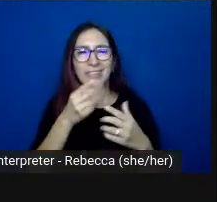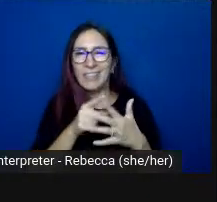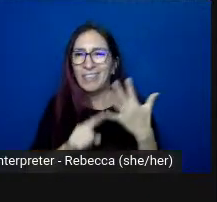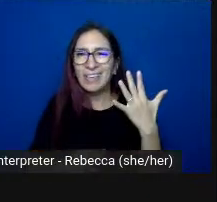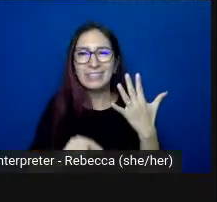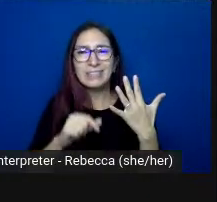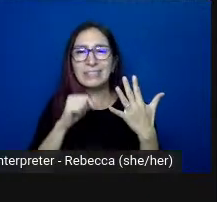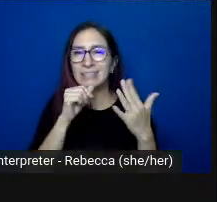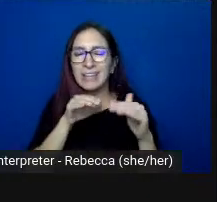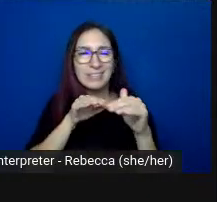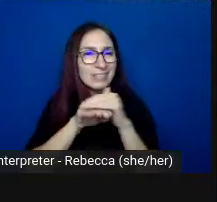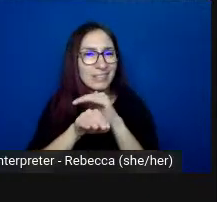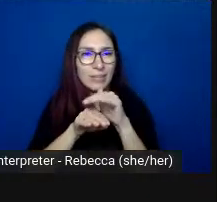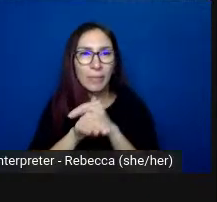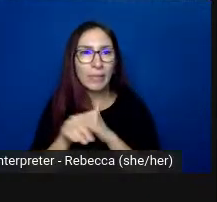how bad it is to have bad